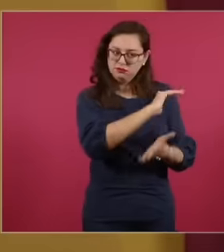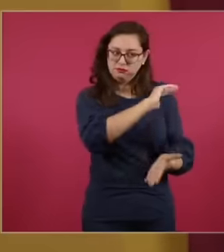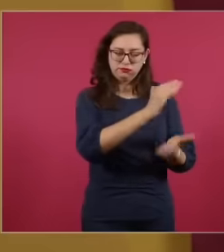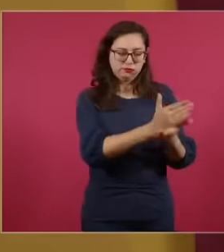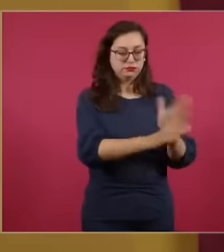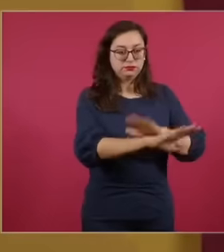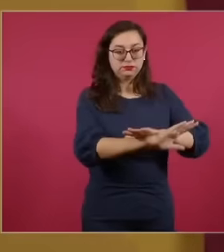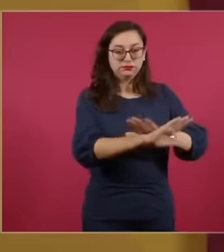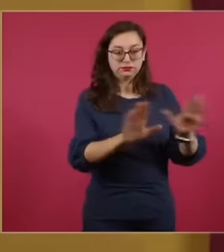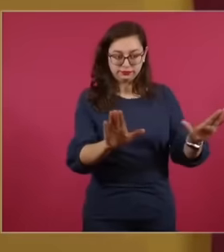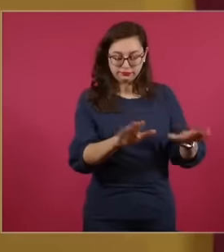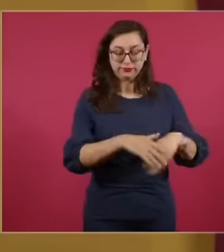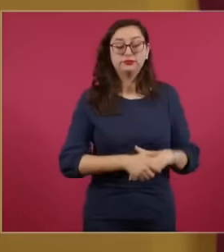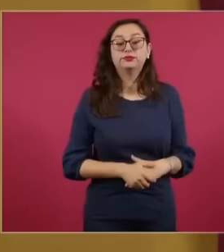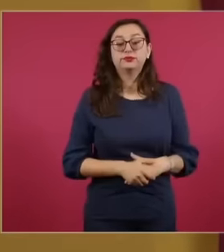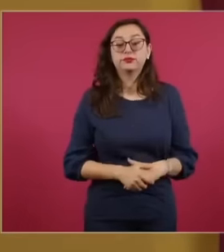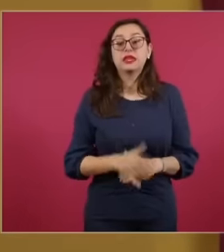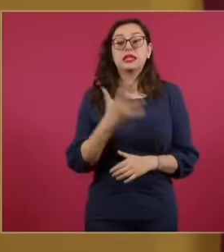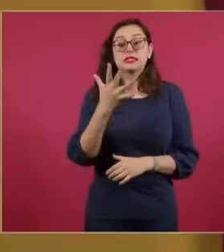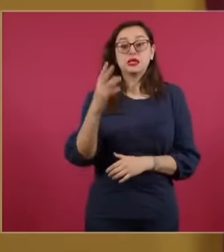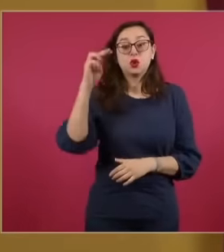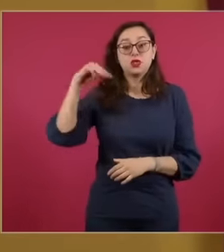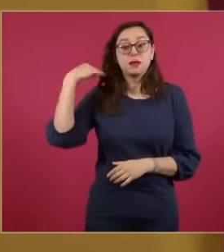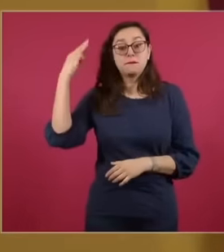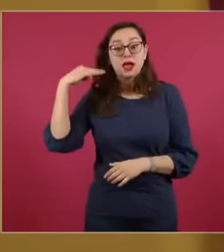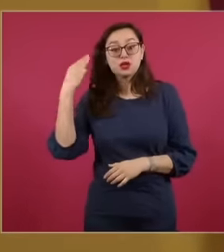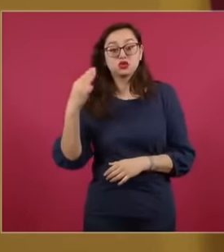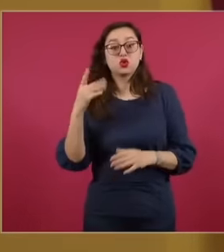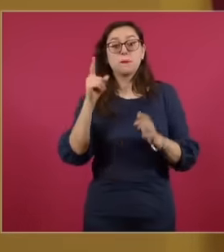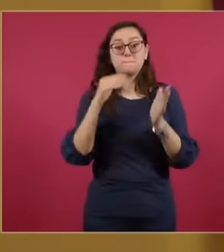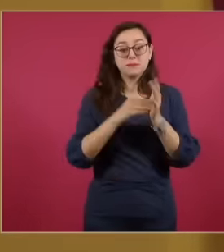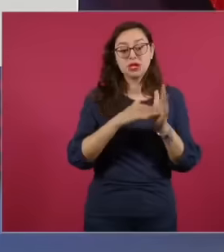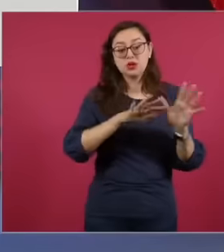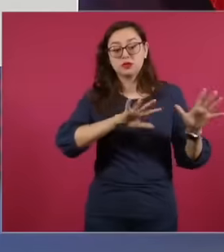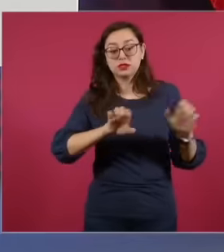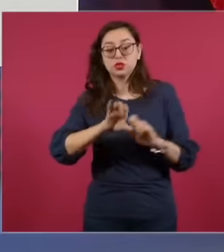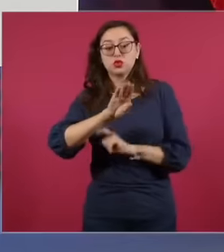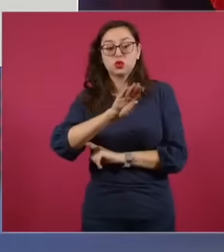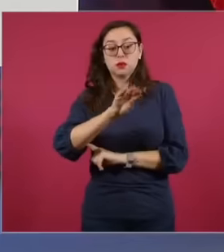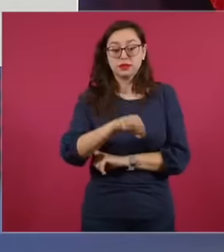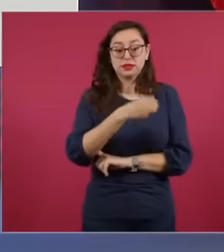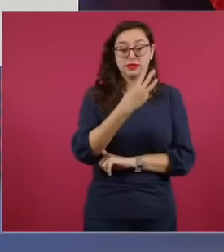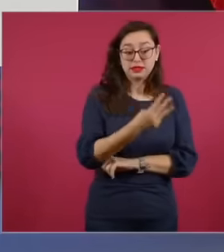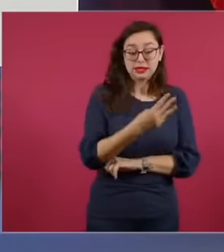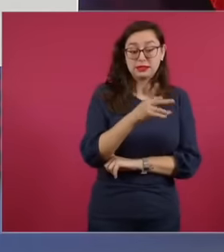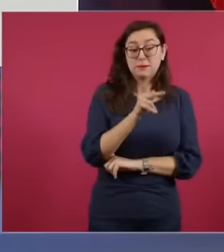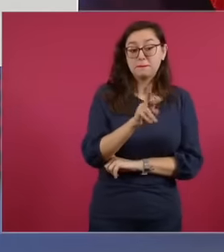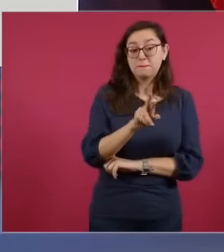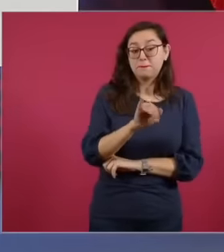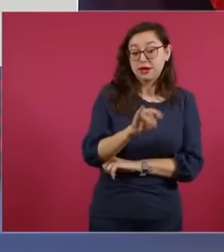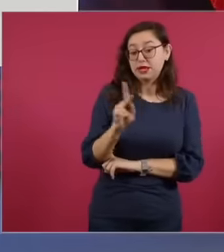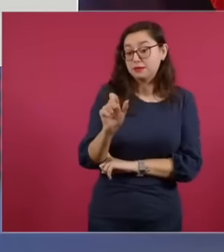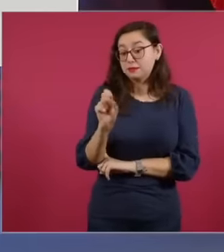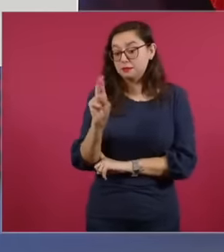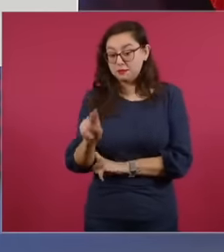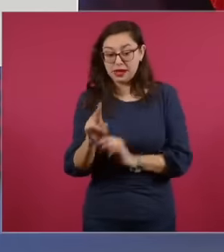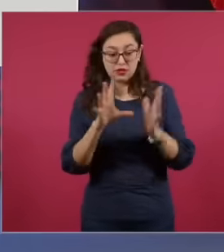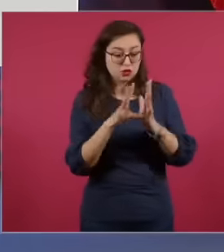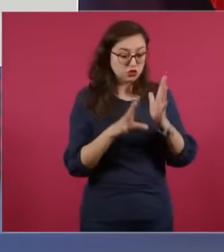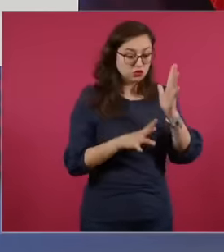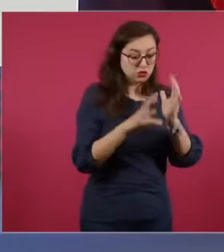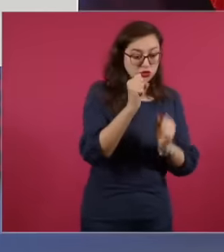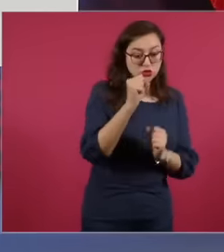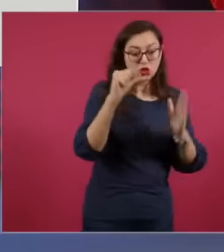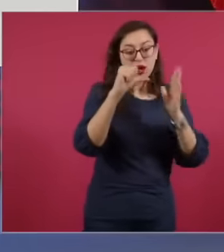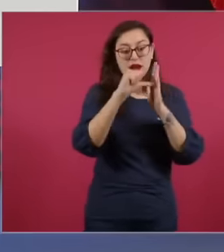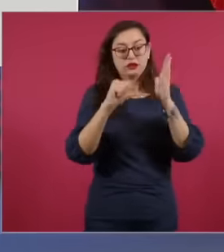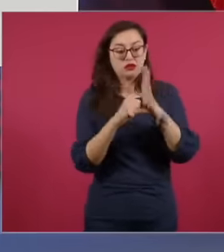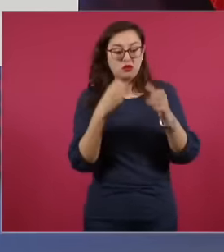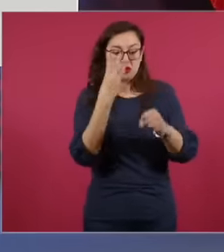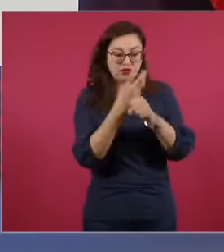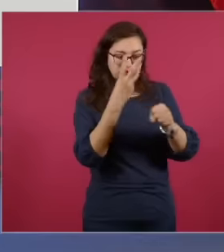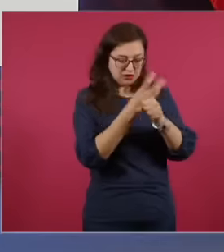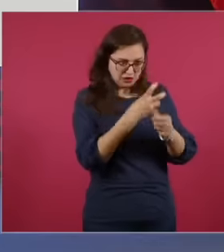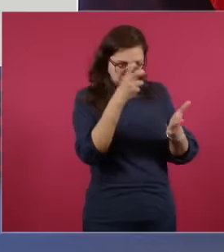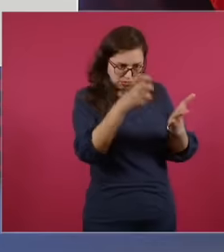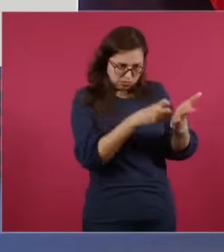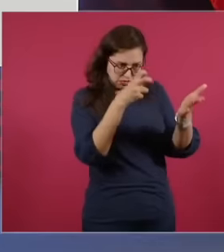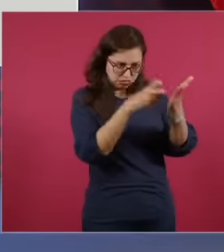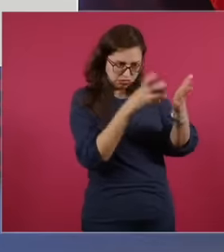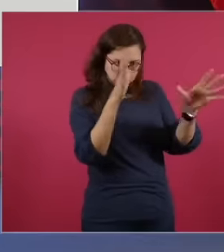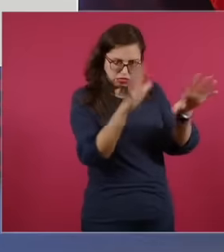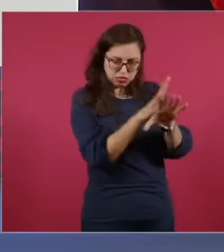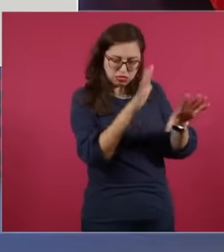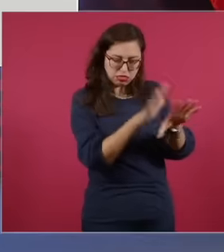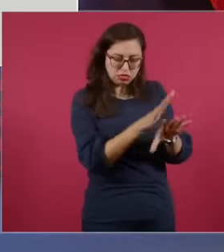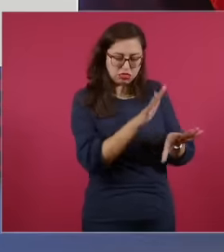1993, the PRI and the PAN approved the reform of the third constitutional article to limit